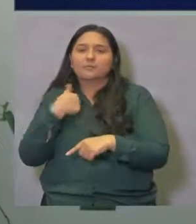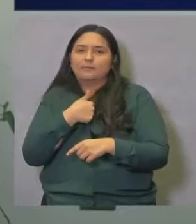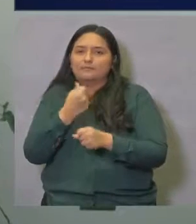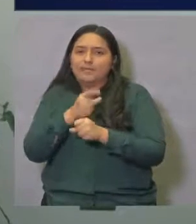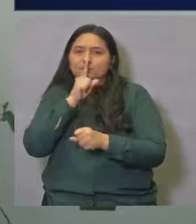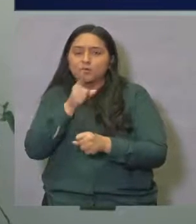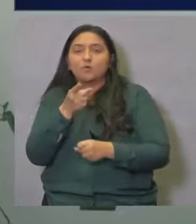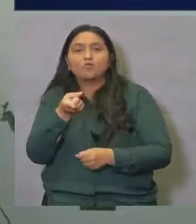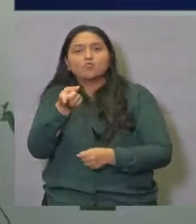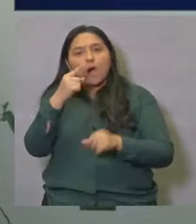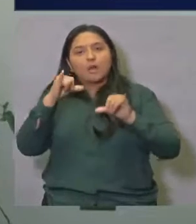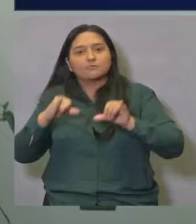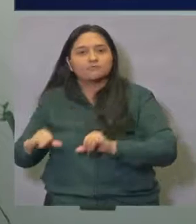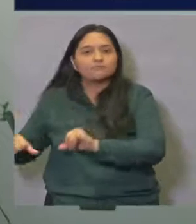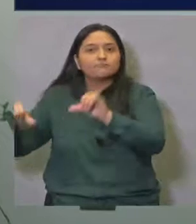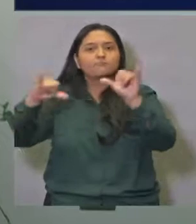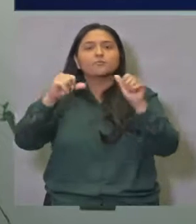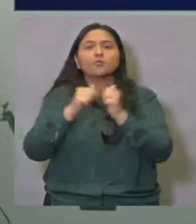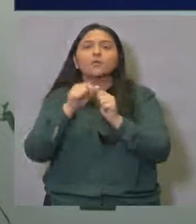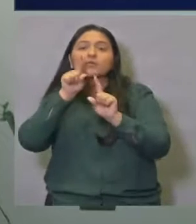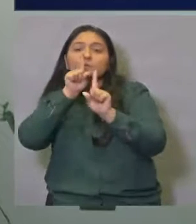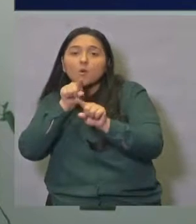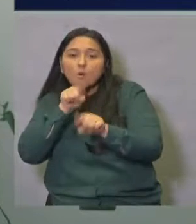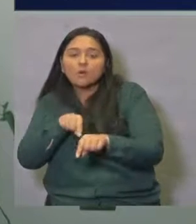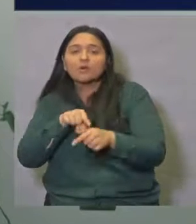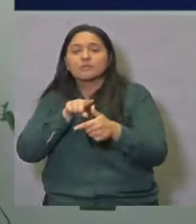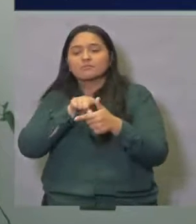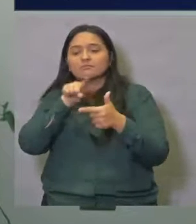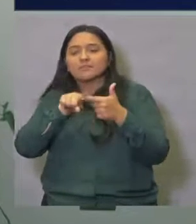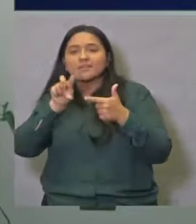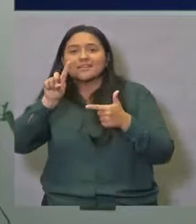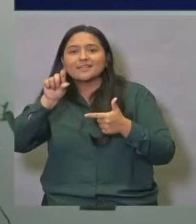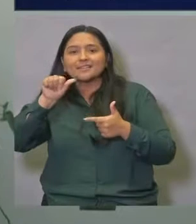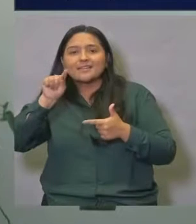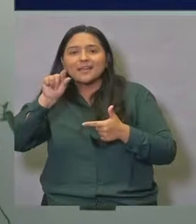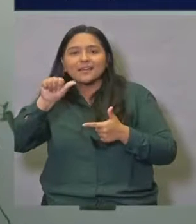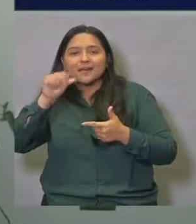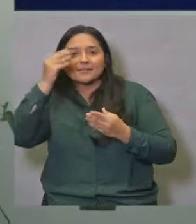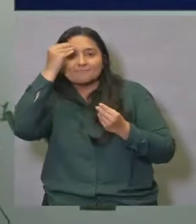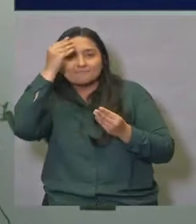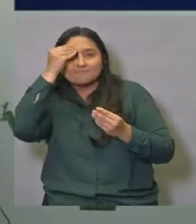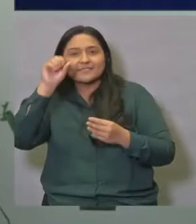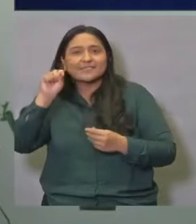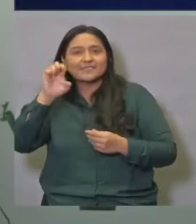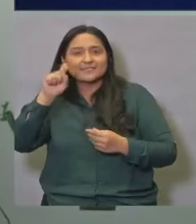GOALALS M MAKG G SU W WE'VE GOT